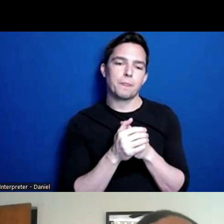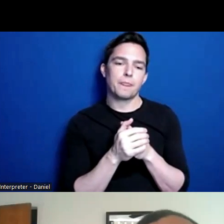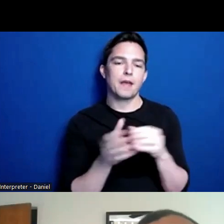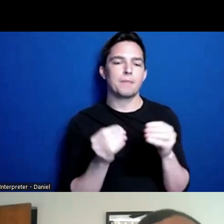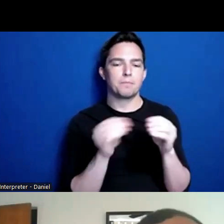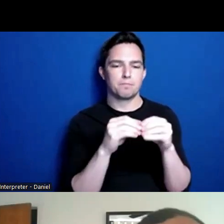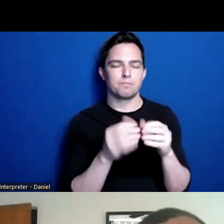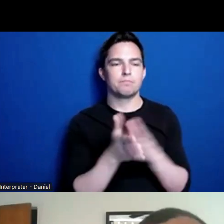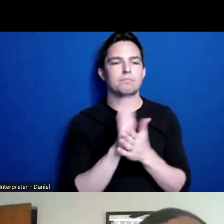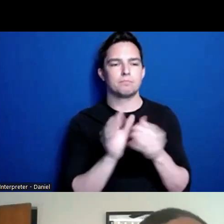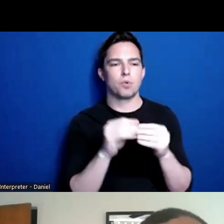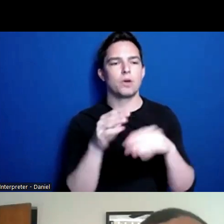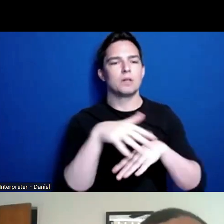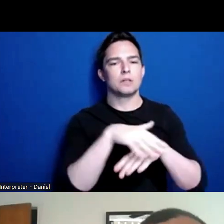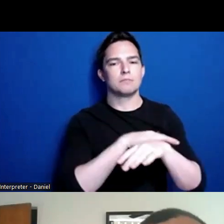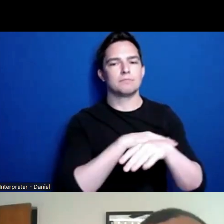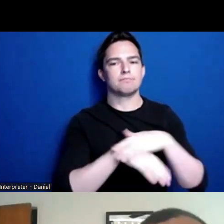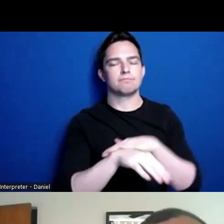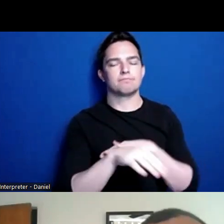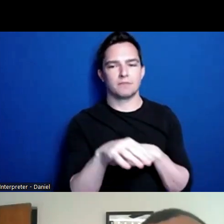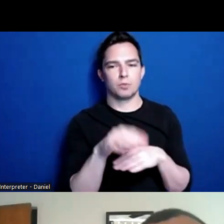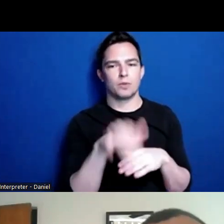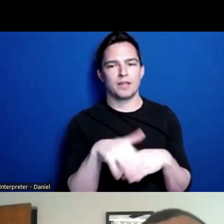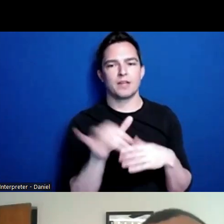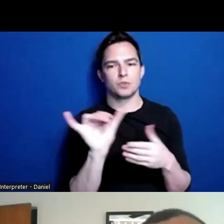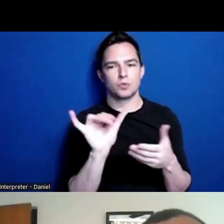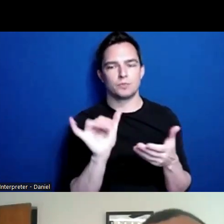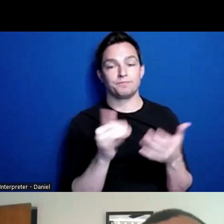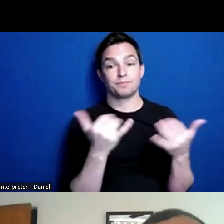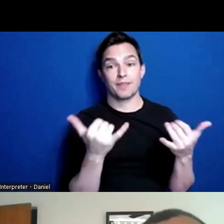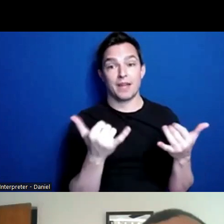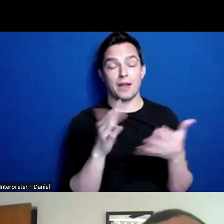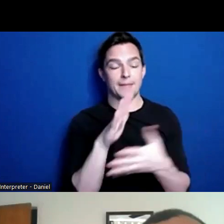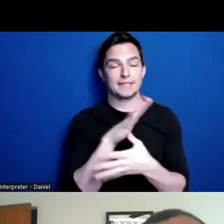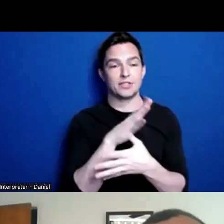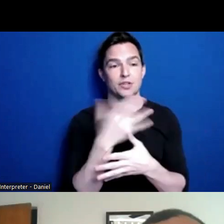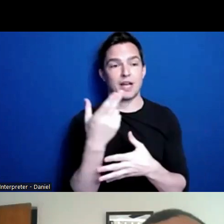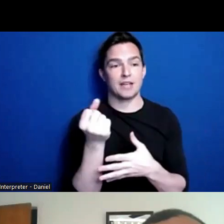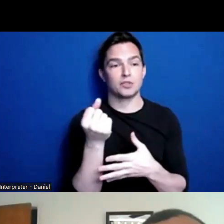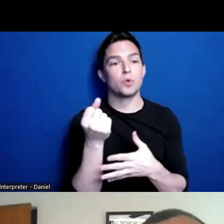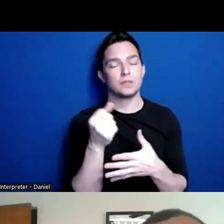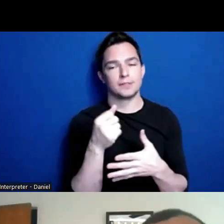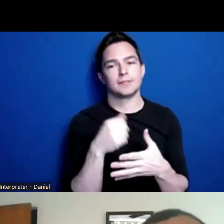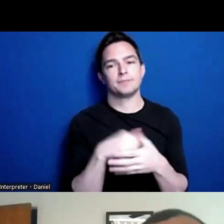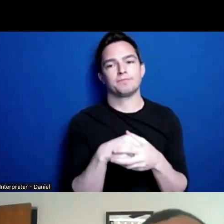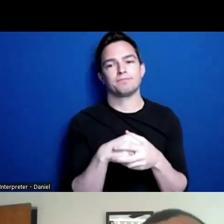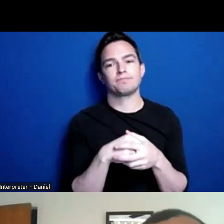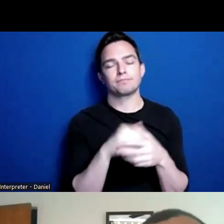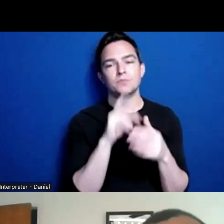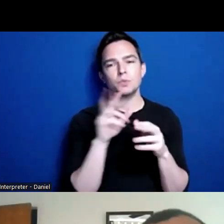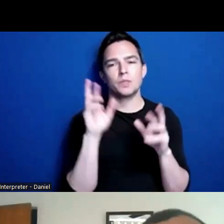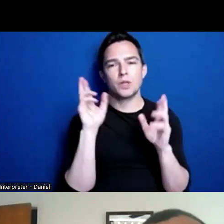with it. And I am currently a senior in high school, and I really hope to go to college